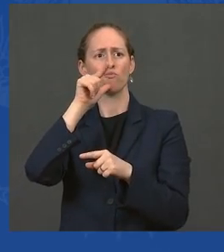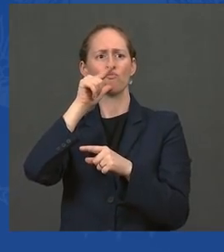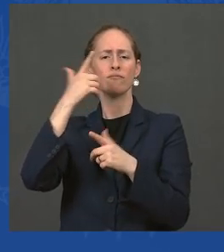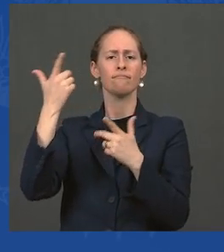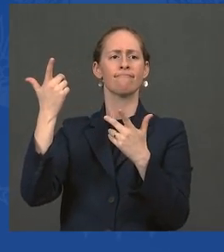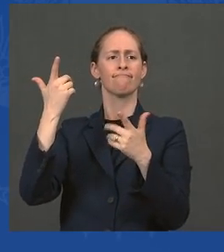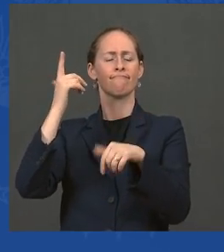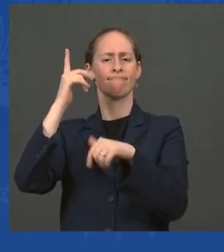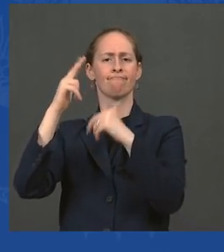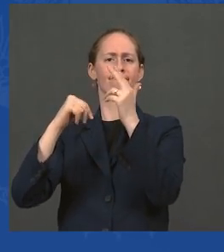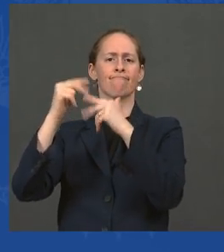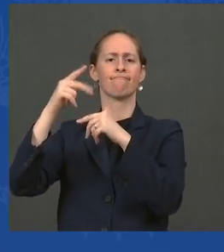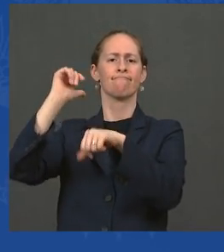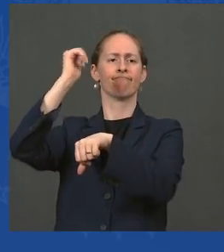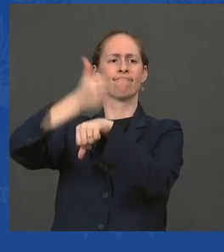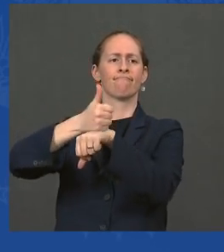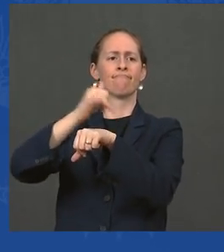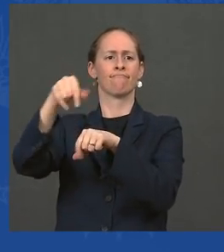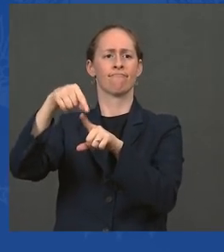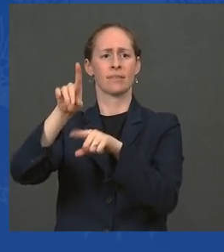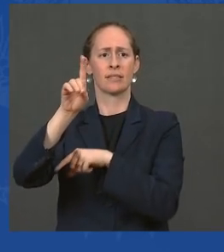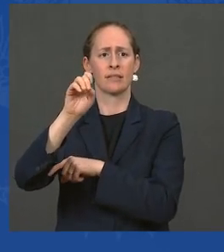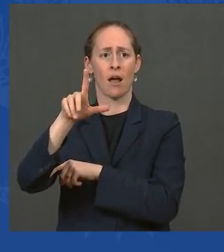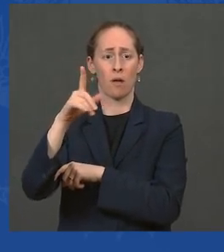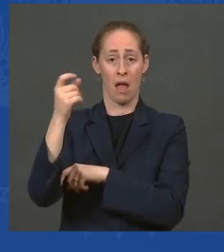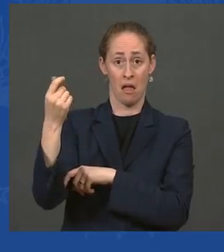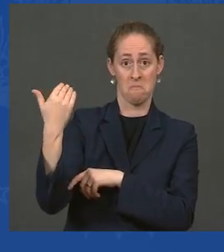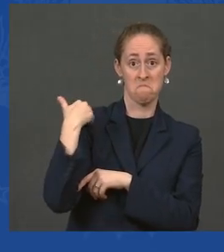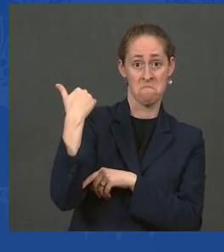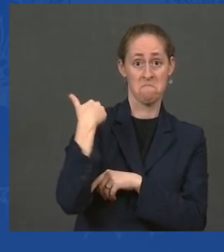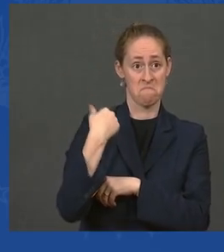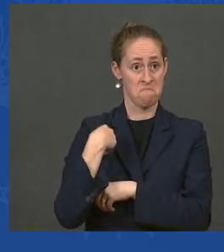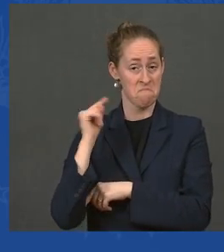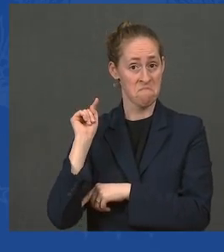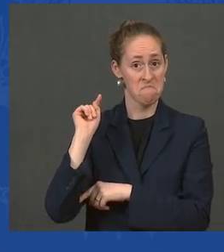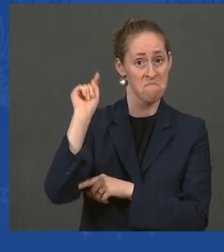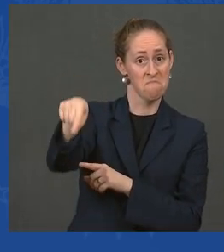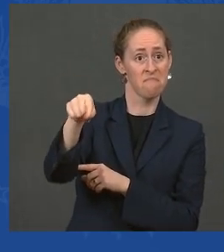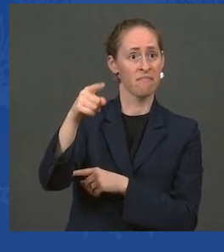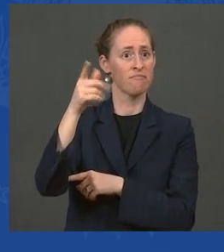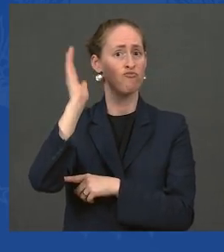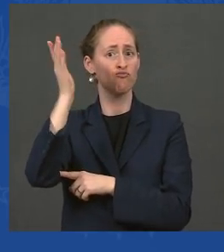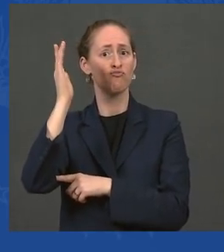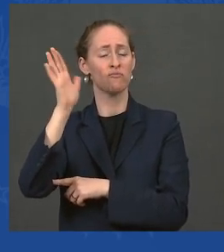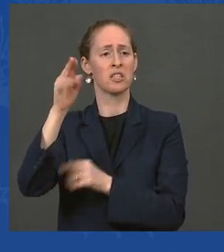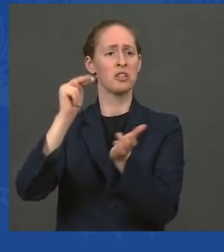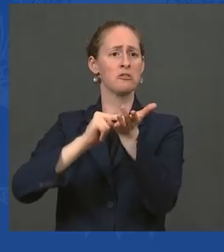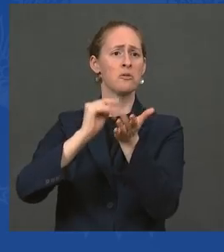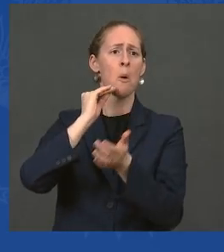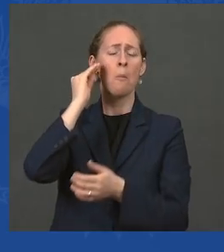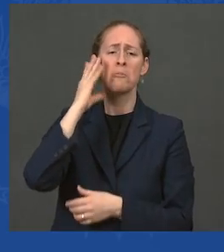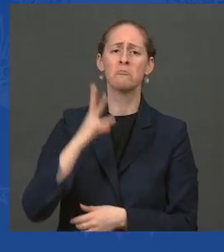asked if I'd come and speak on the -- on the opening of it. And we're walking out, and I said, "Mom, isn't this beautiful?"